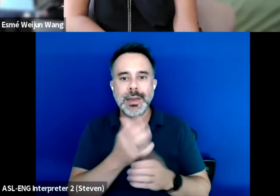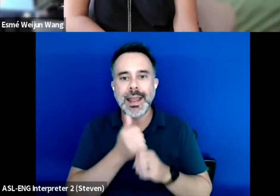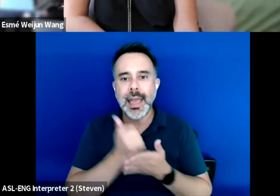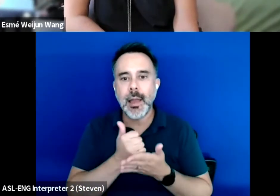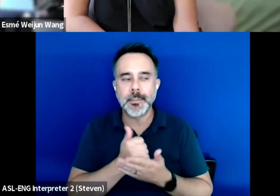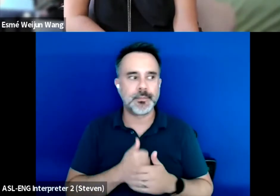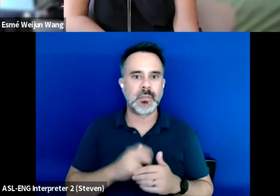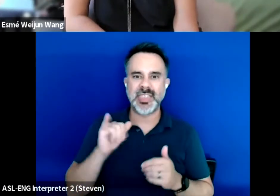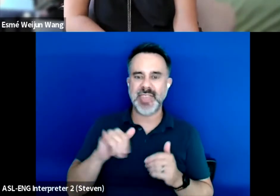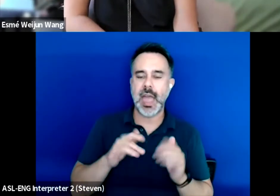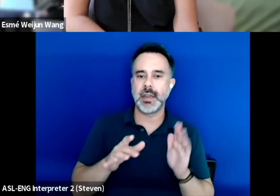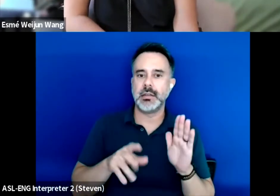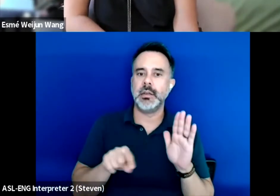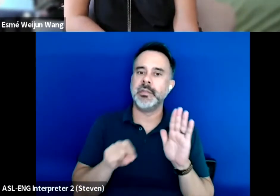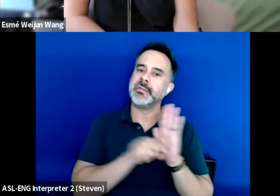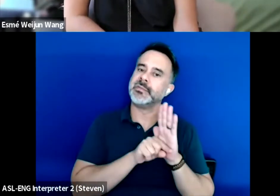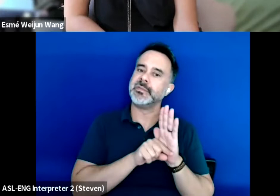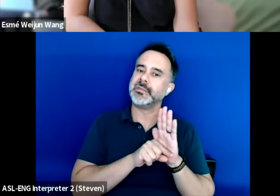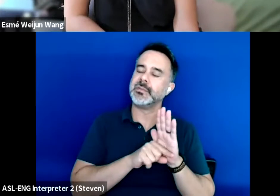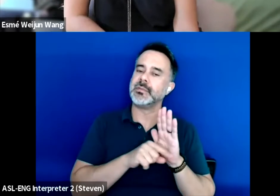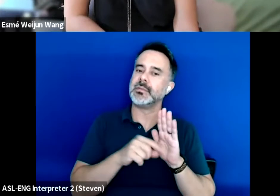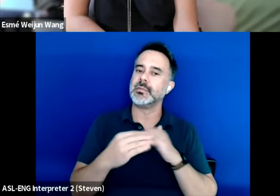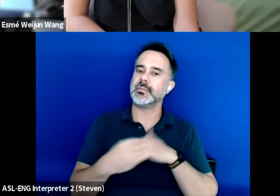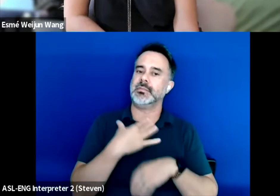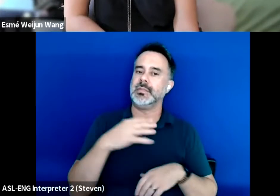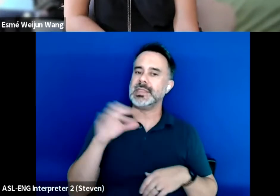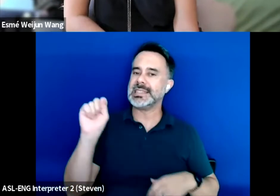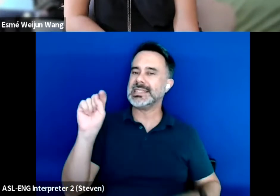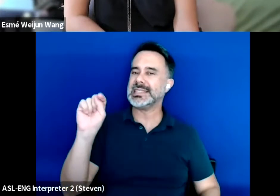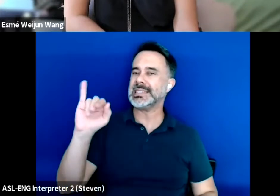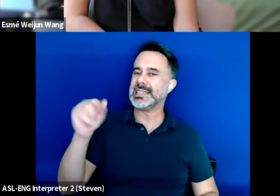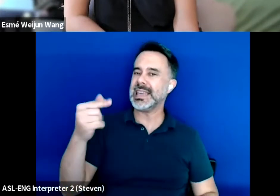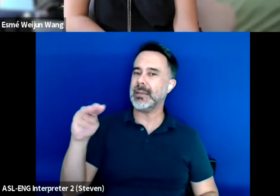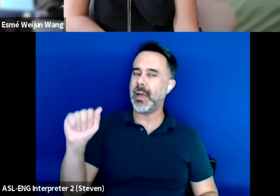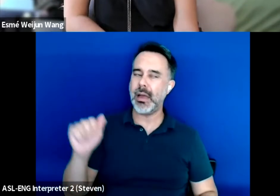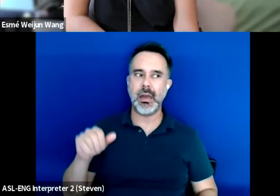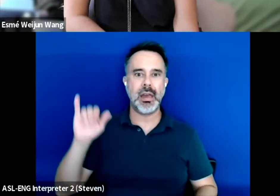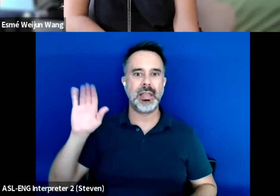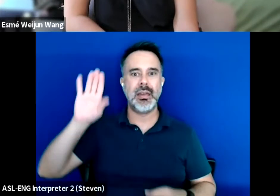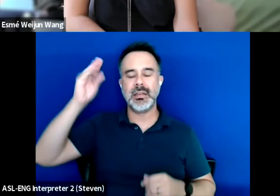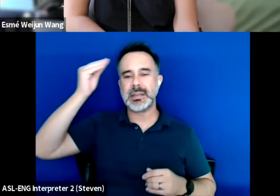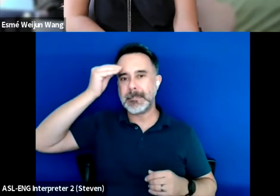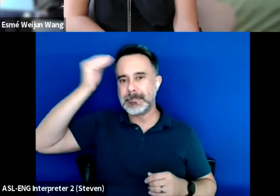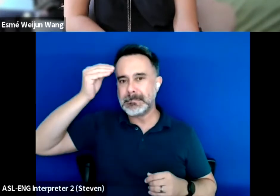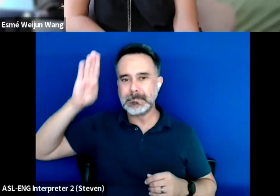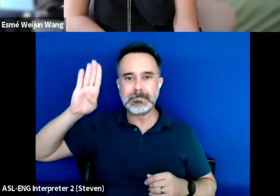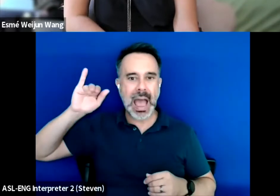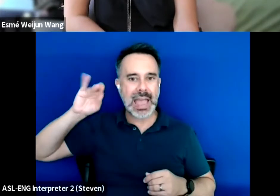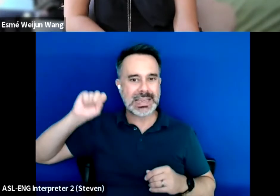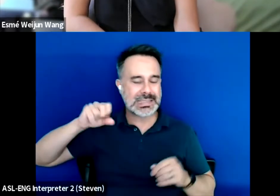And we need to focus on stories that involve systems as villains instead -- Mm-hmm. of our minds.